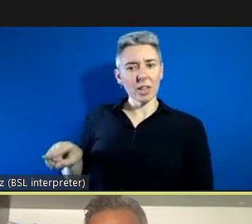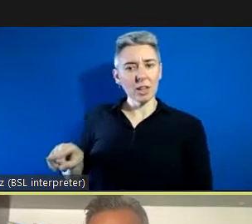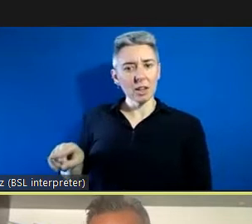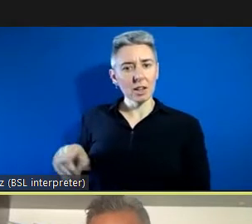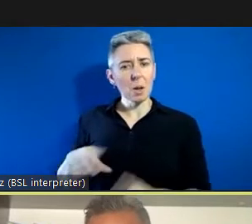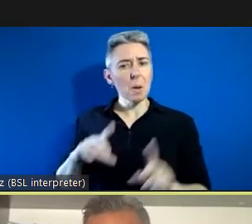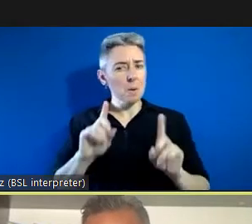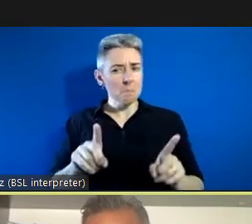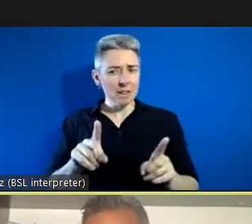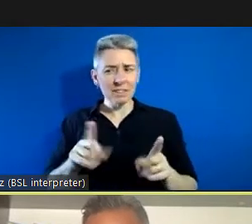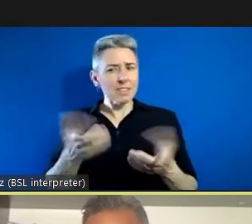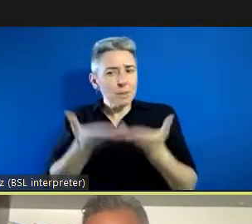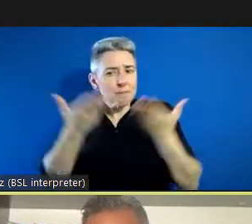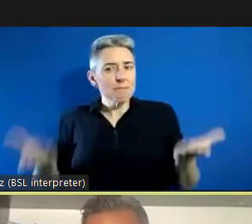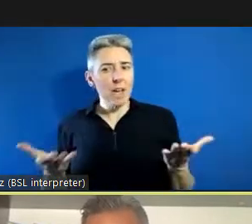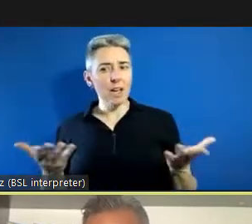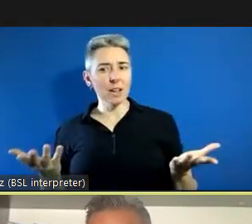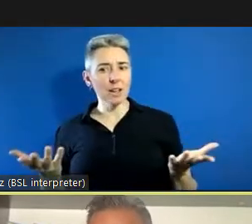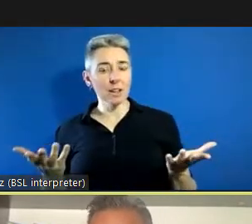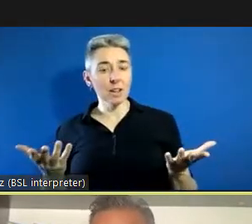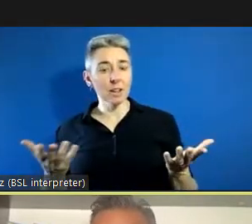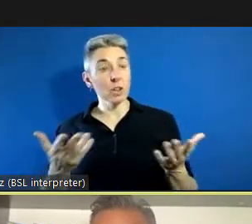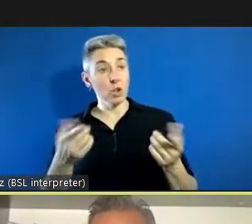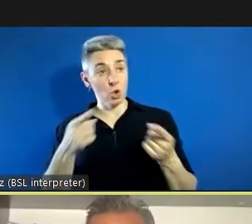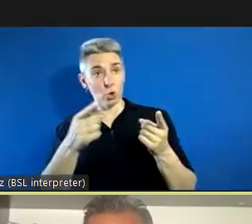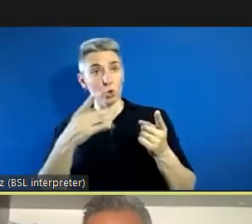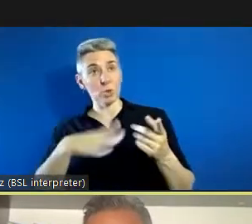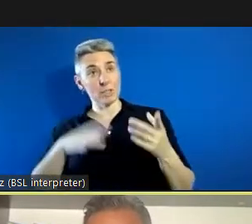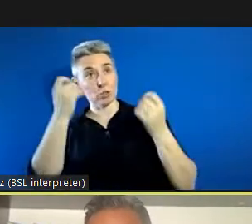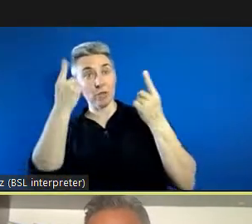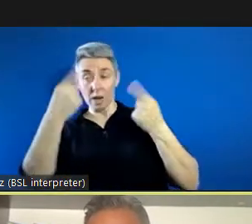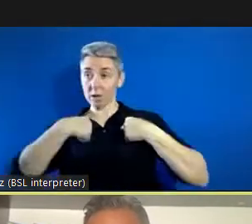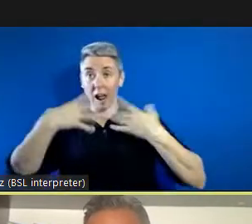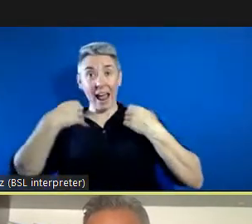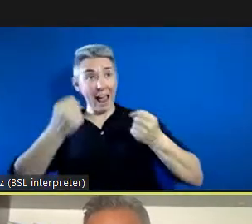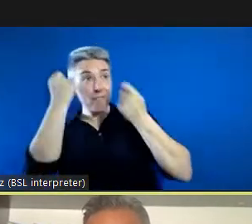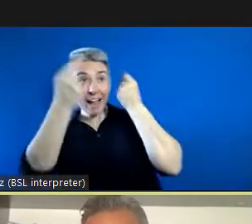and let the organisation show how to fix it. So as a collective struggle, and that answer to